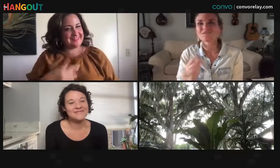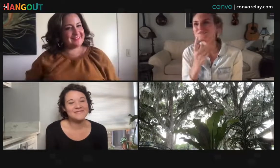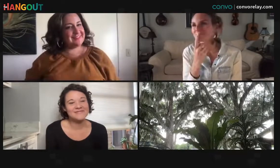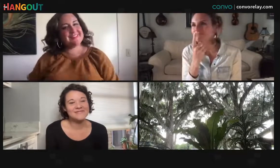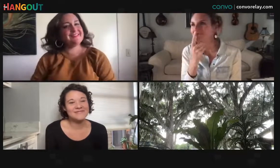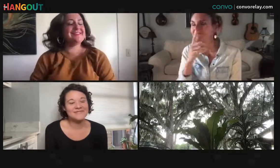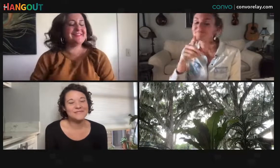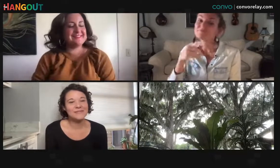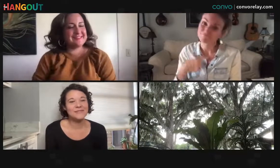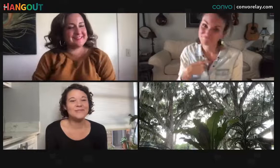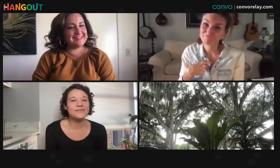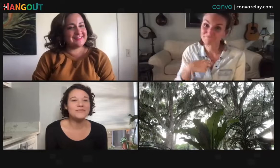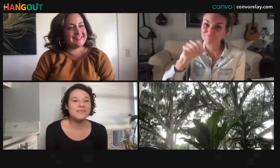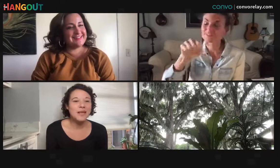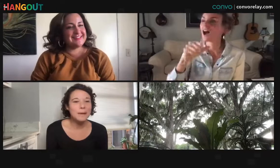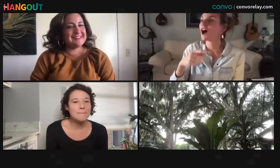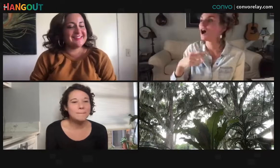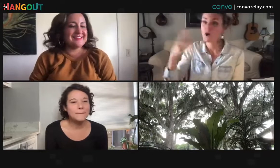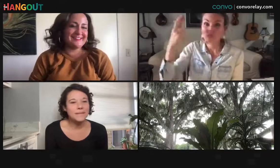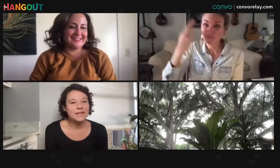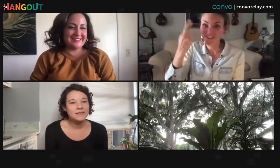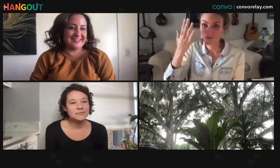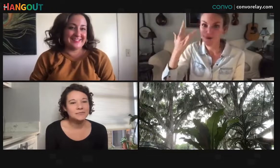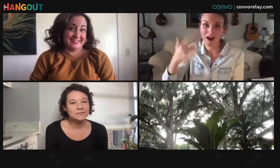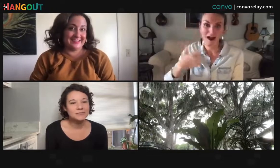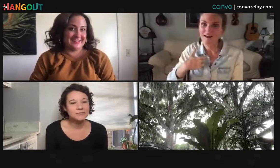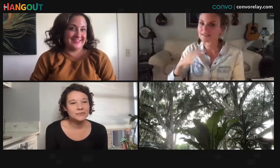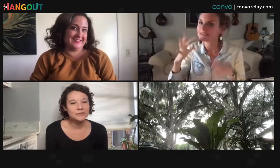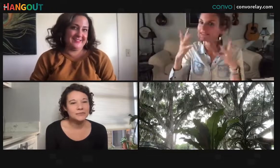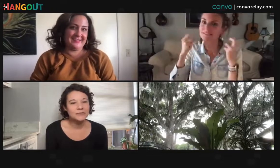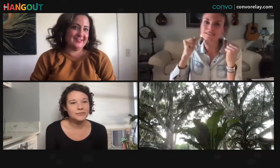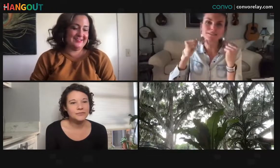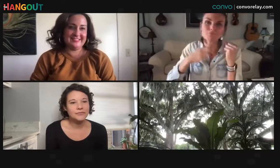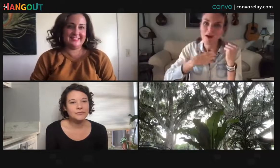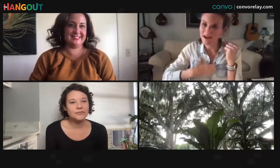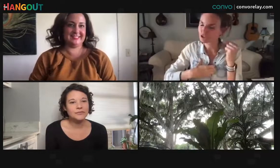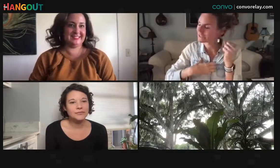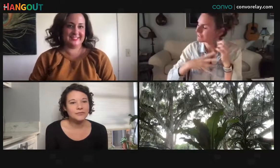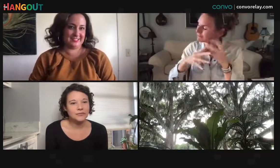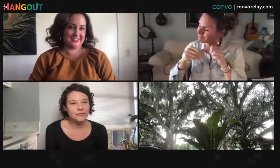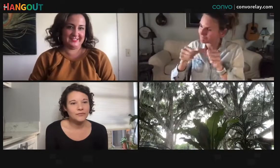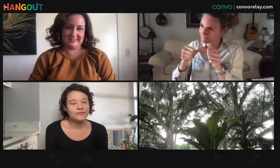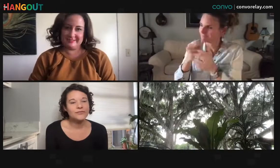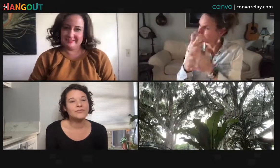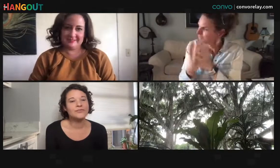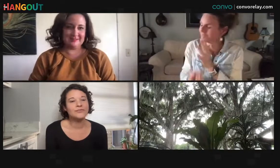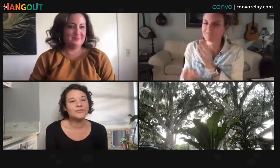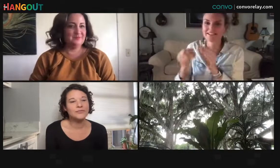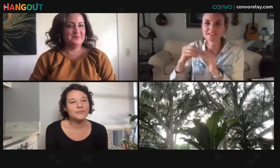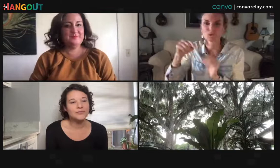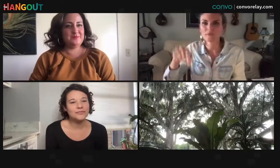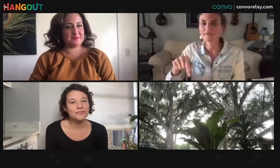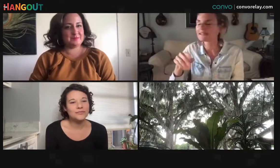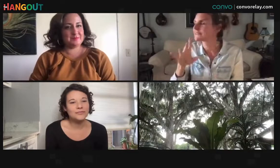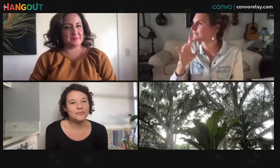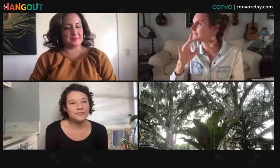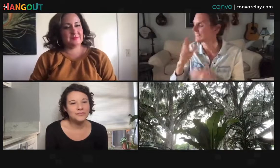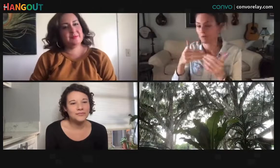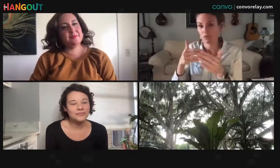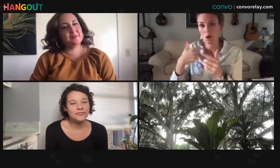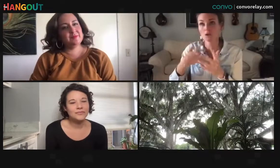favorite stories that you want to share summer here yes actually the reason why i am so passionate and want to continue